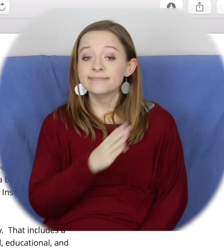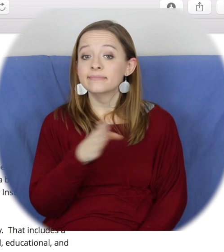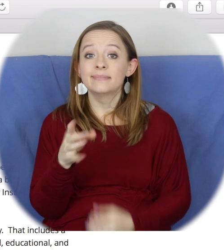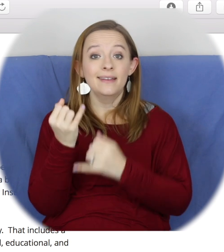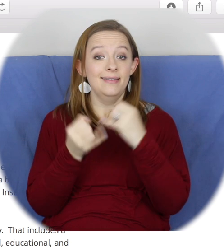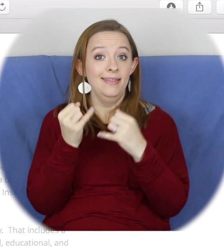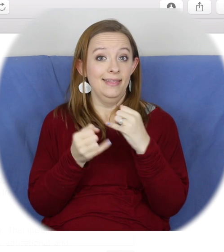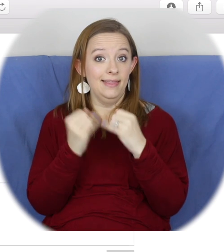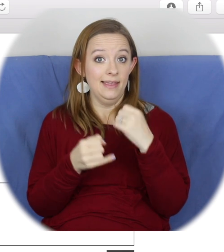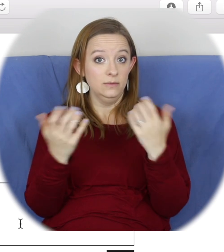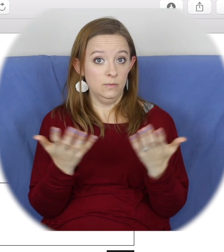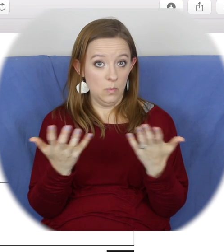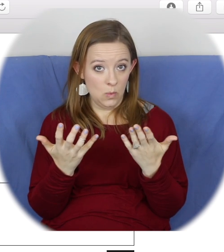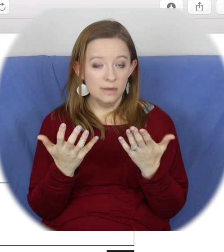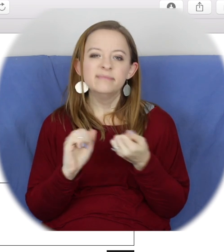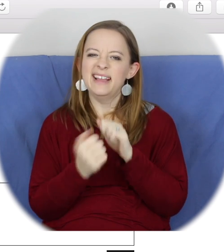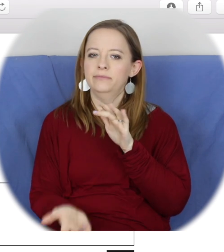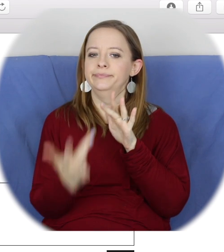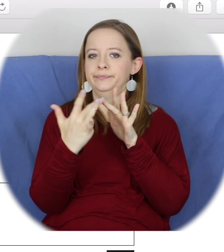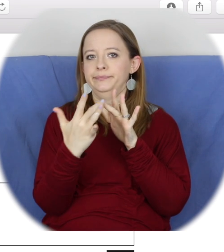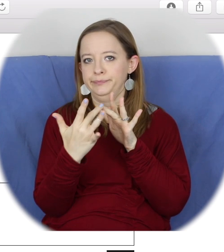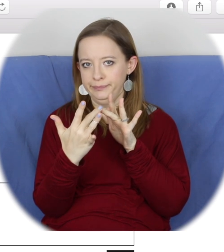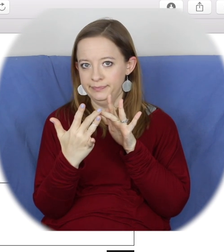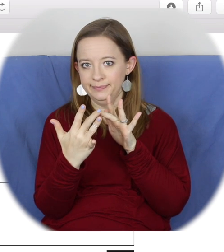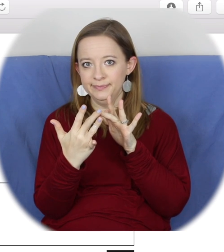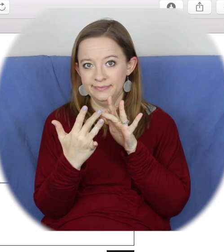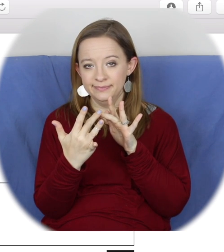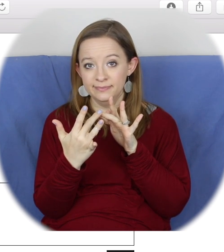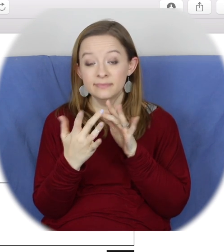Then last, I have a way for people to contact me.